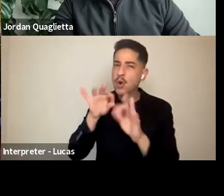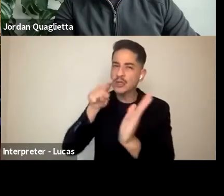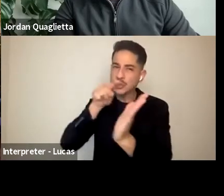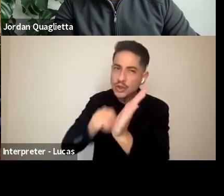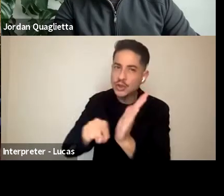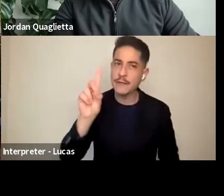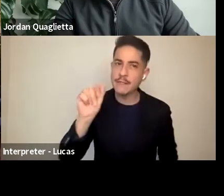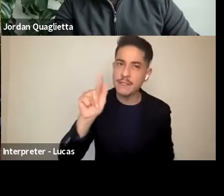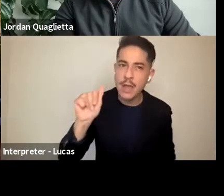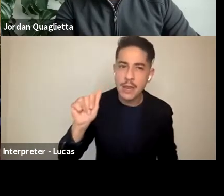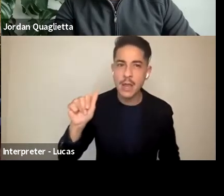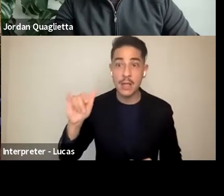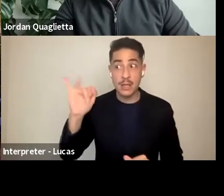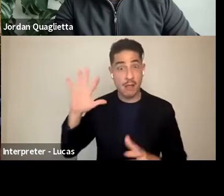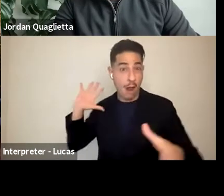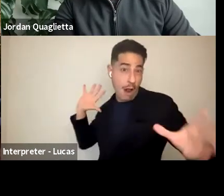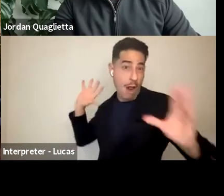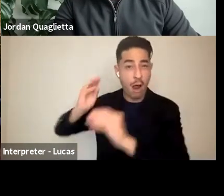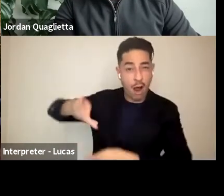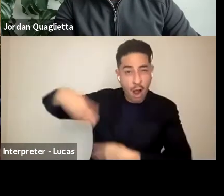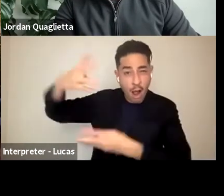If you have resources in the past at another, Let's say external